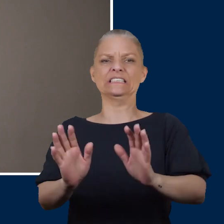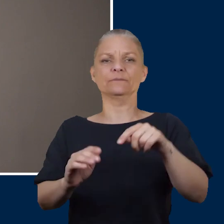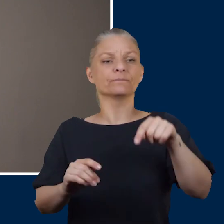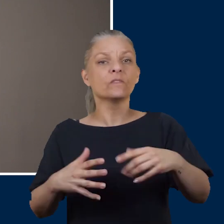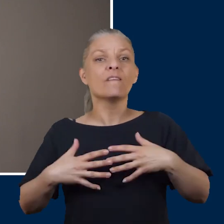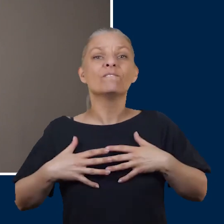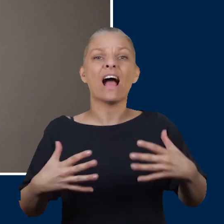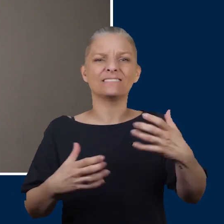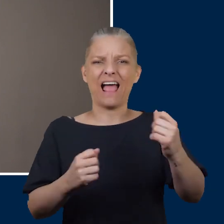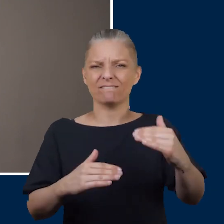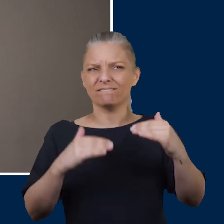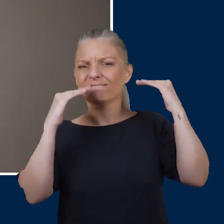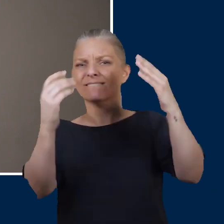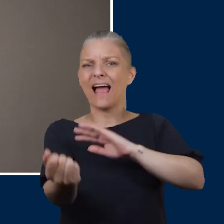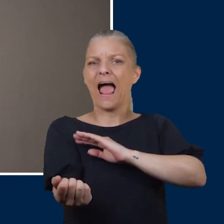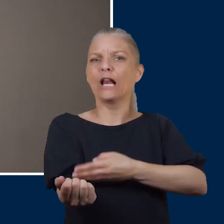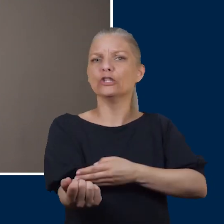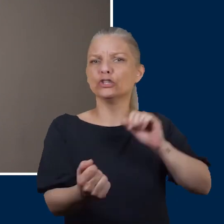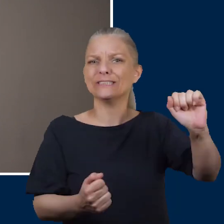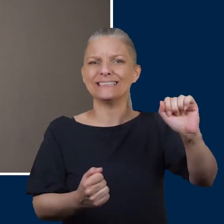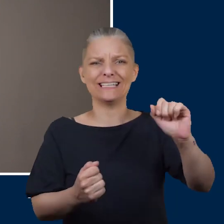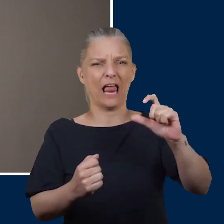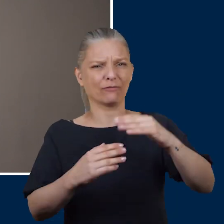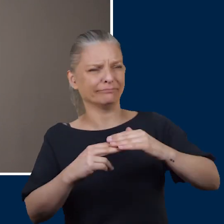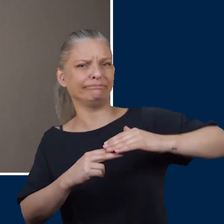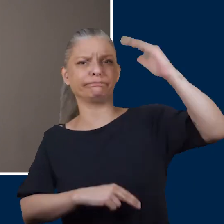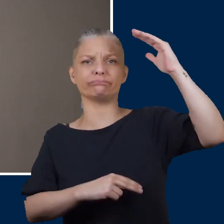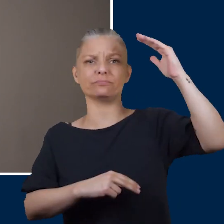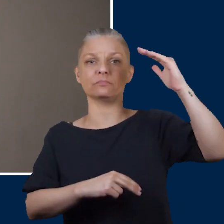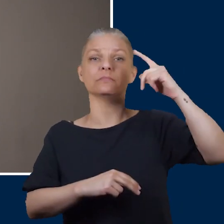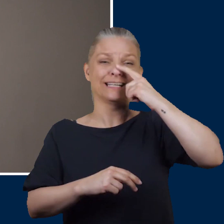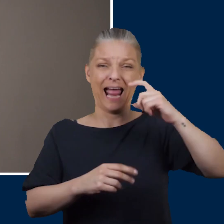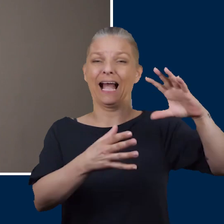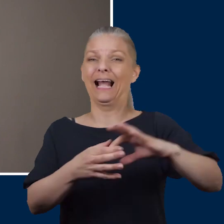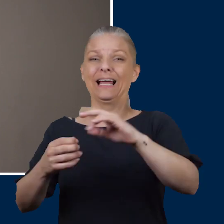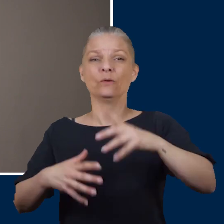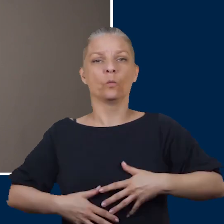high in energy or calories so a high fat intake can lead to weight gain and should be limited.